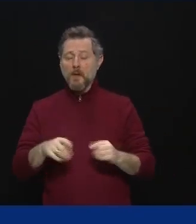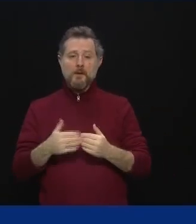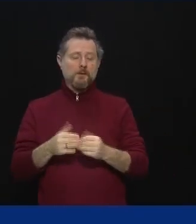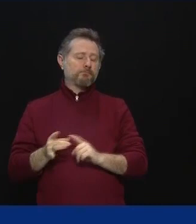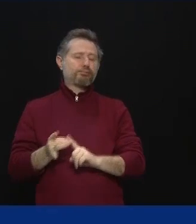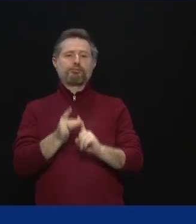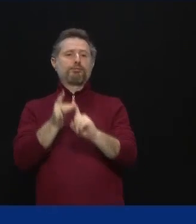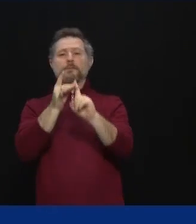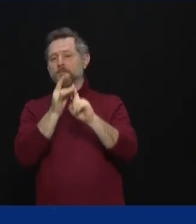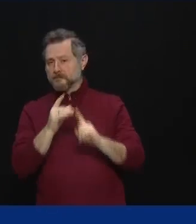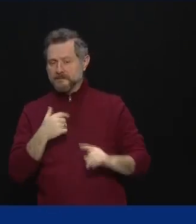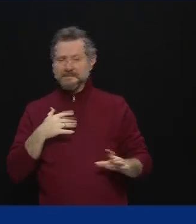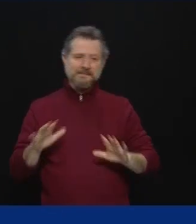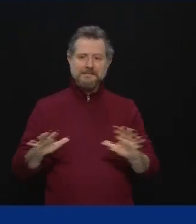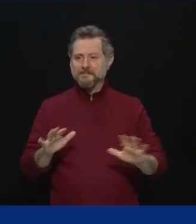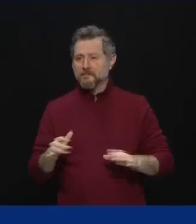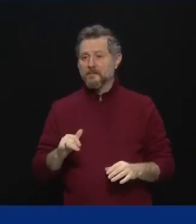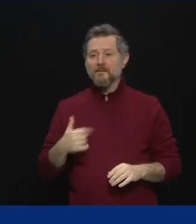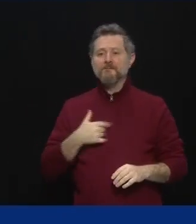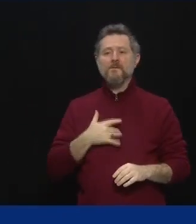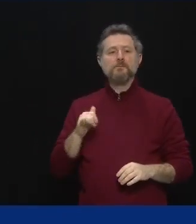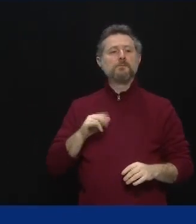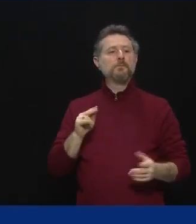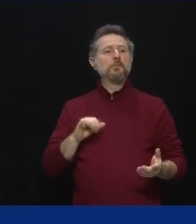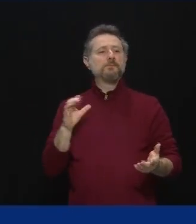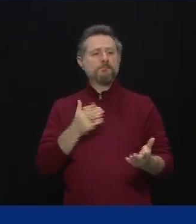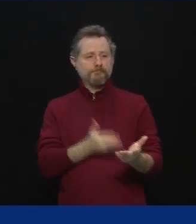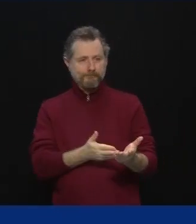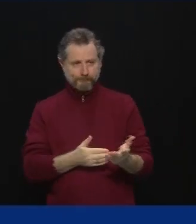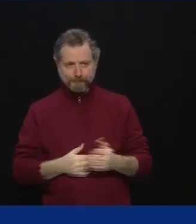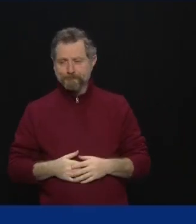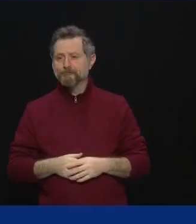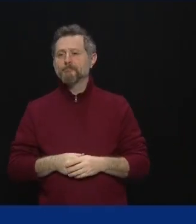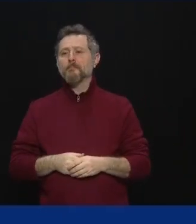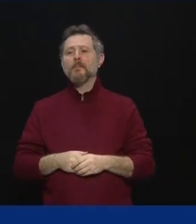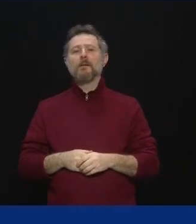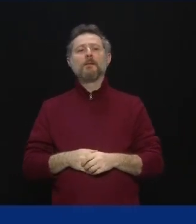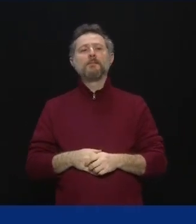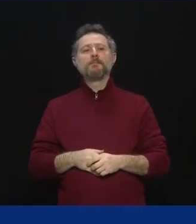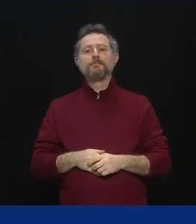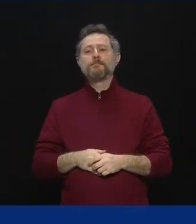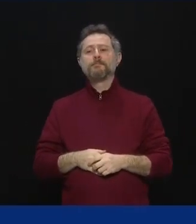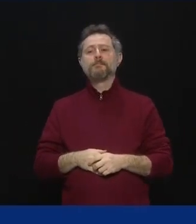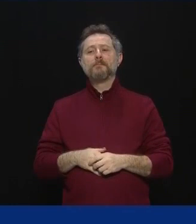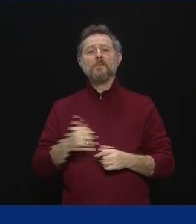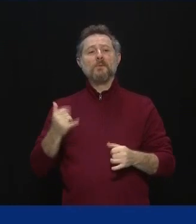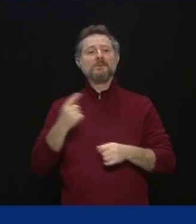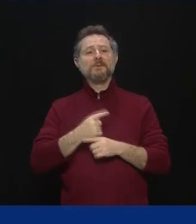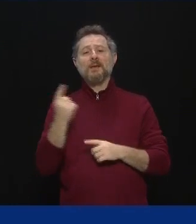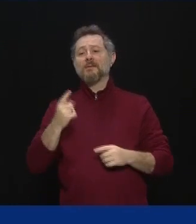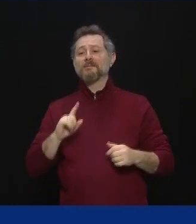SUPPORT NEW YORK CITY, A PLACE BECAUSE OF DENSE POPULATION, WE KNOW IT'S MORE VULNERABLE. SO WHAT DO WE DO FOR NEW YORK